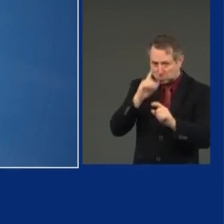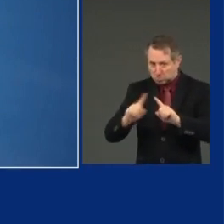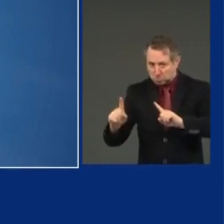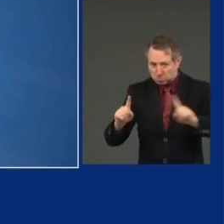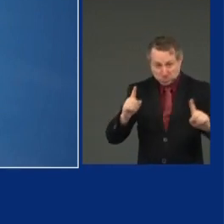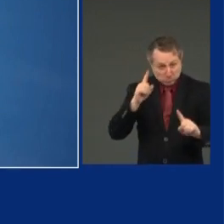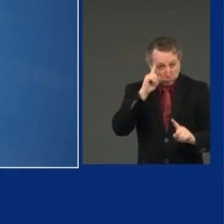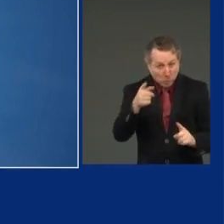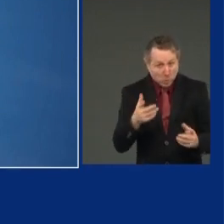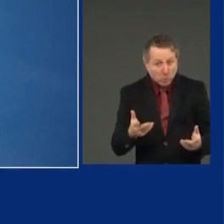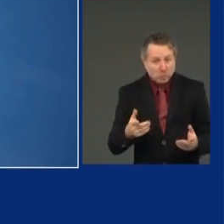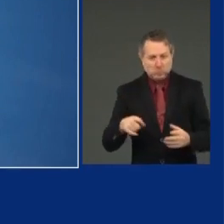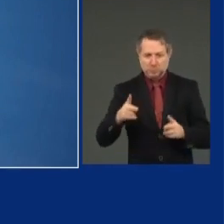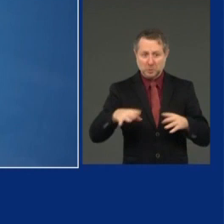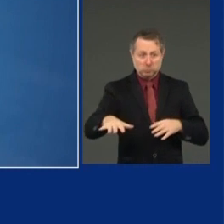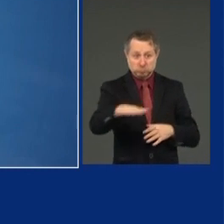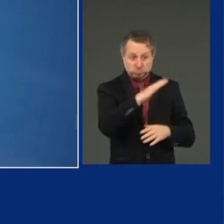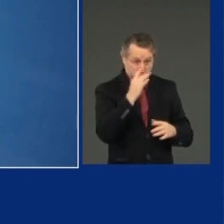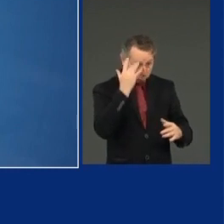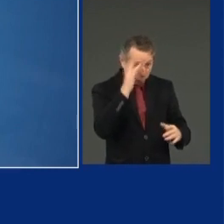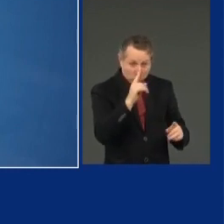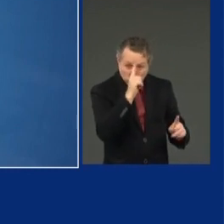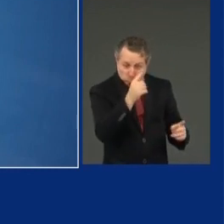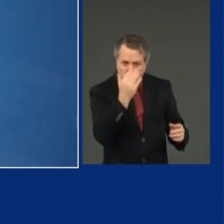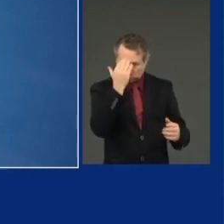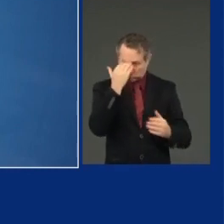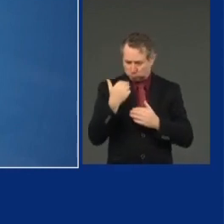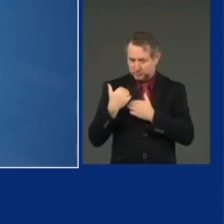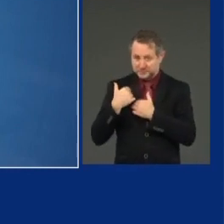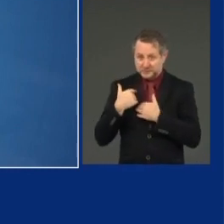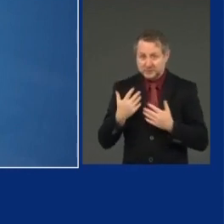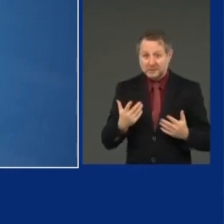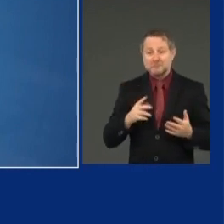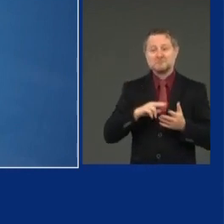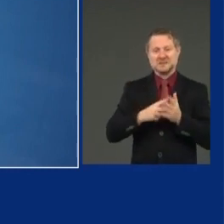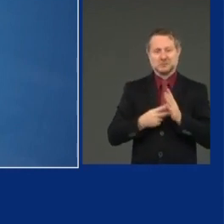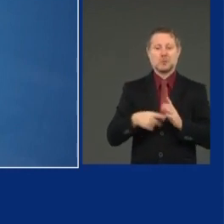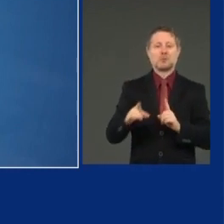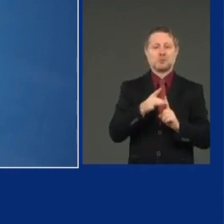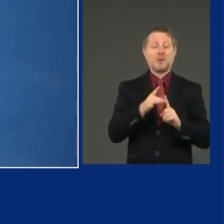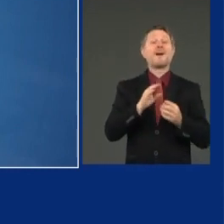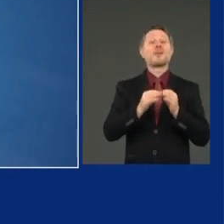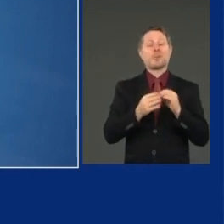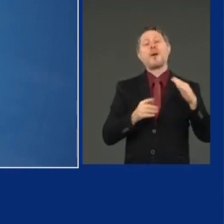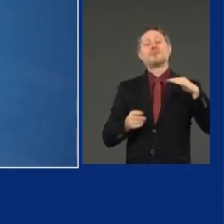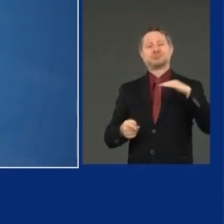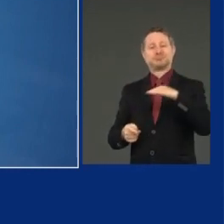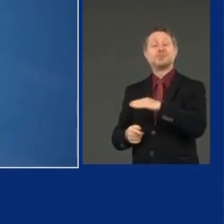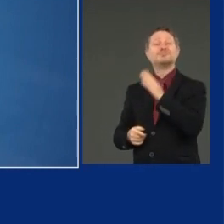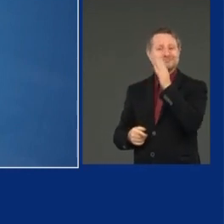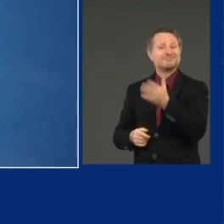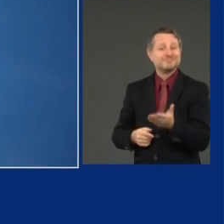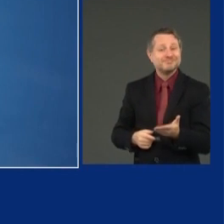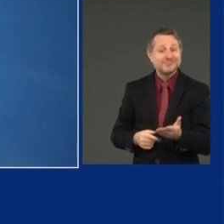RESPONSIBLY, IF EMPLOYEES ARE RESPONSIBLE, IF INDIVIDUALS ARE